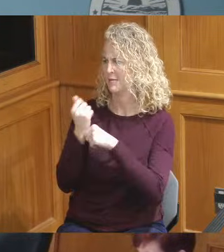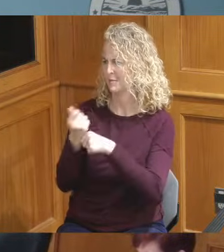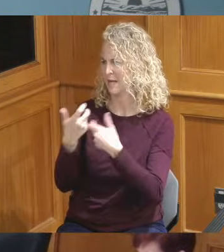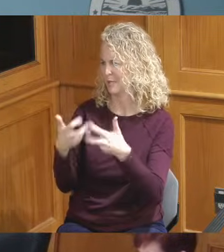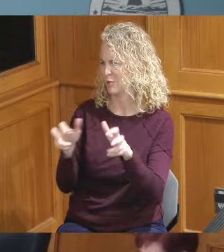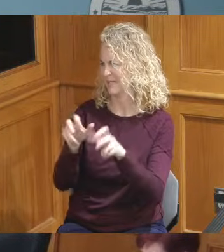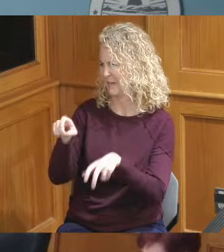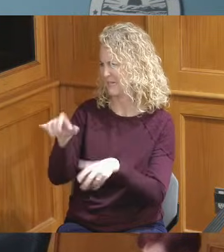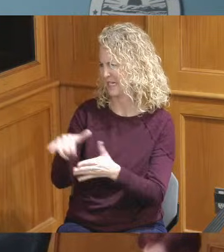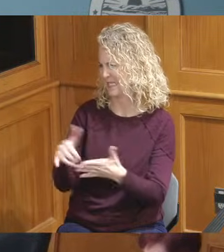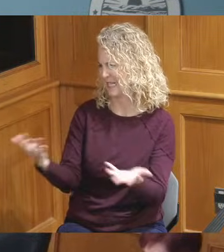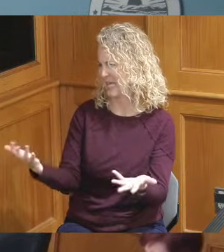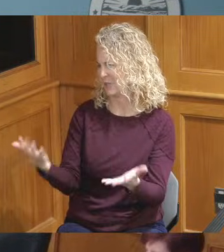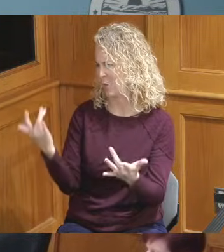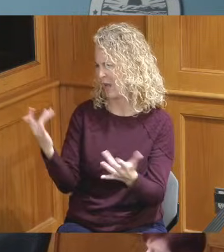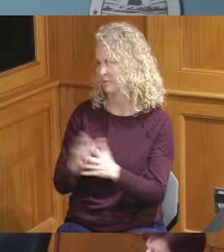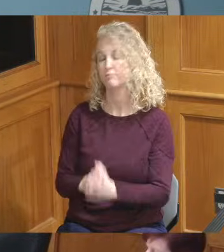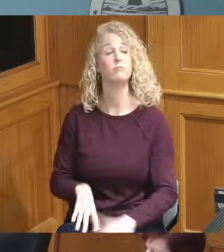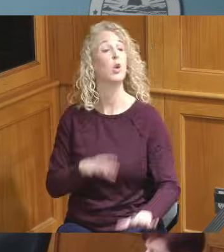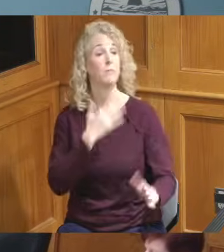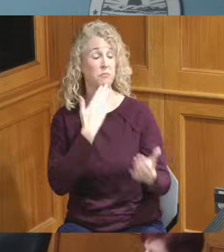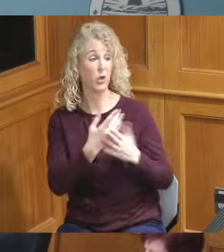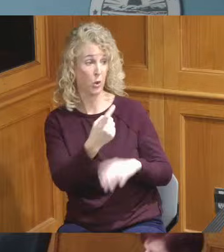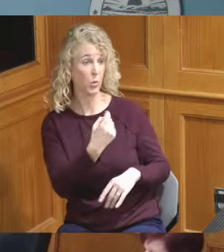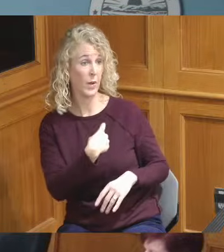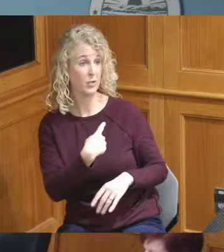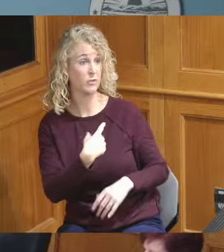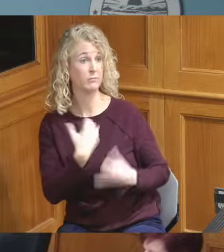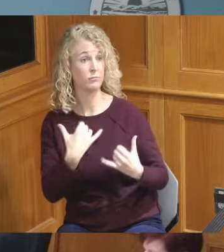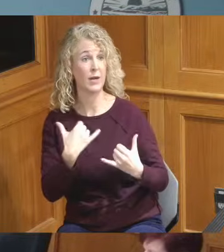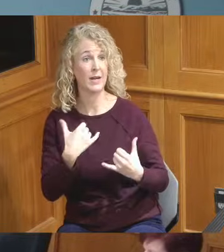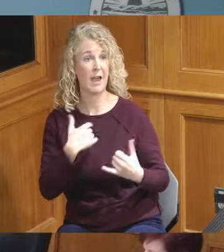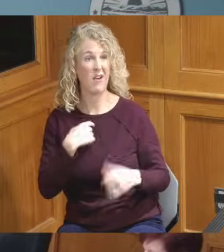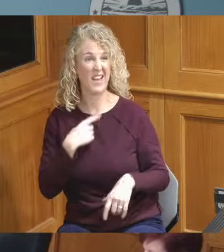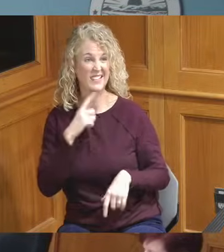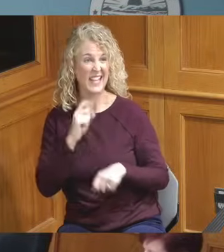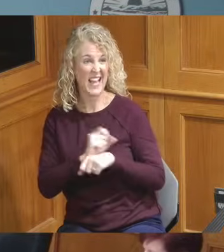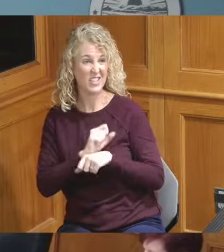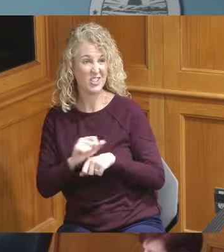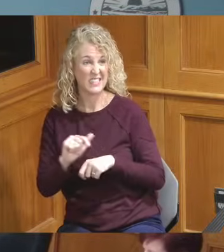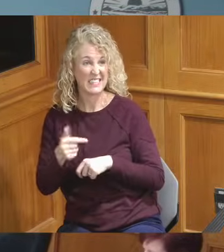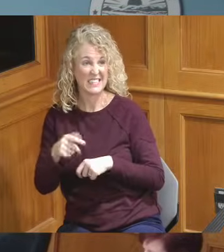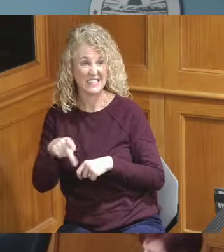for Great American Ballpark. No thank you. And I'm actually going to defer to either Phil or Joe on